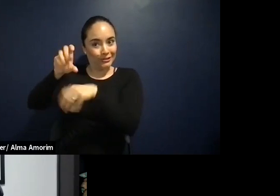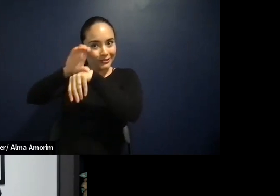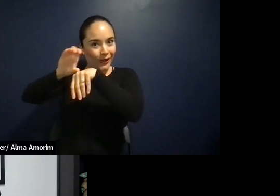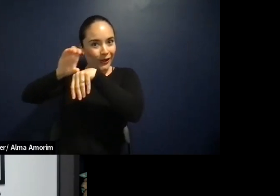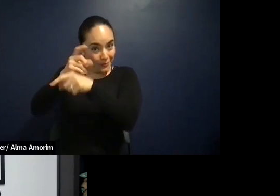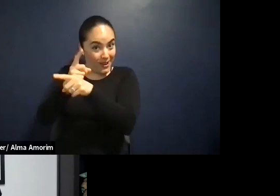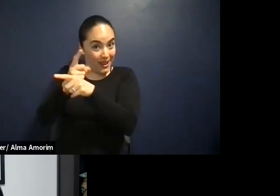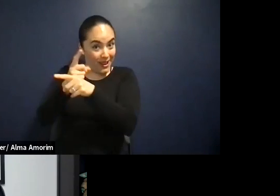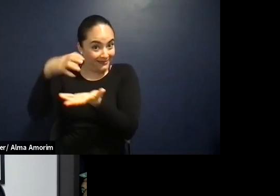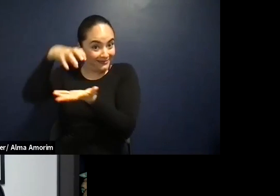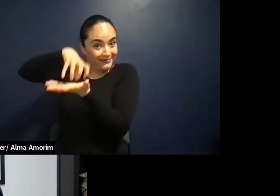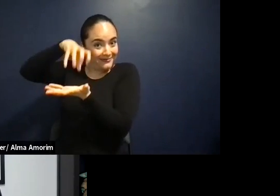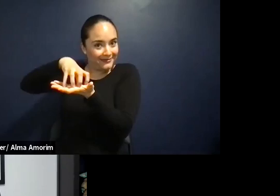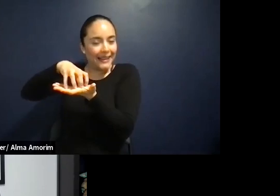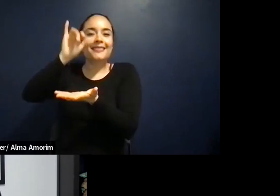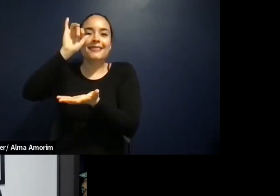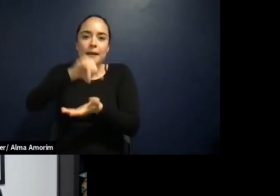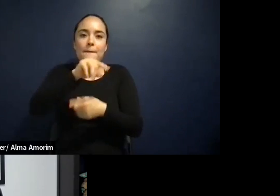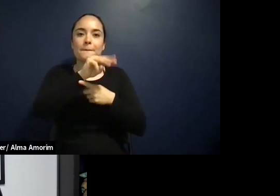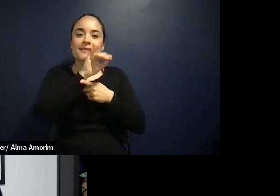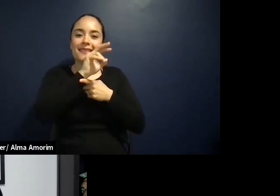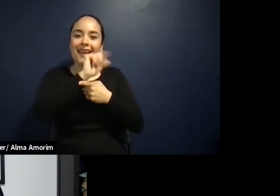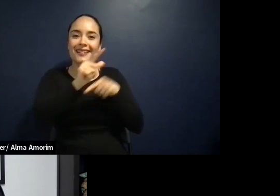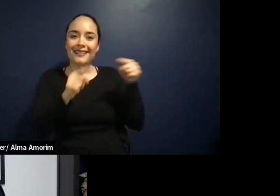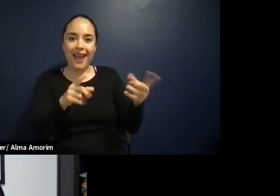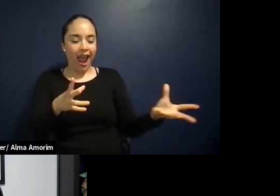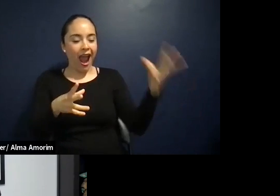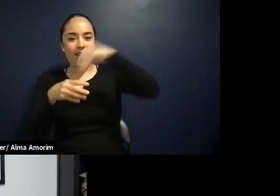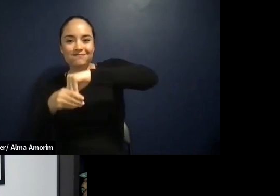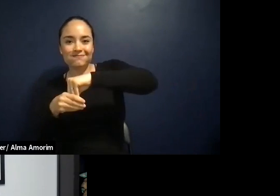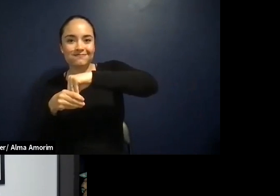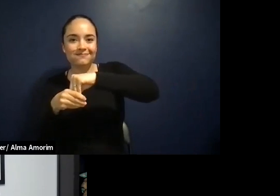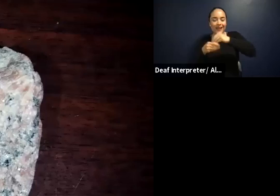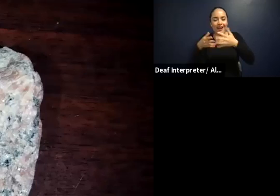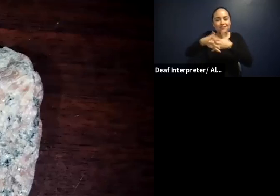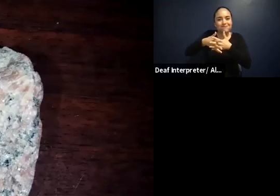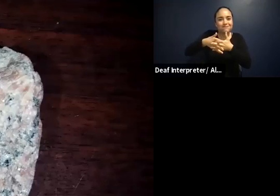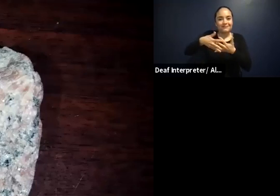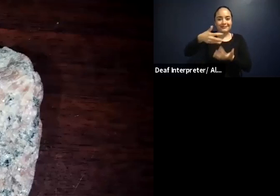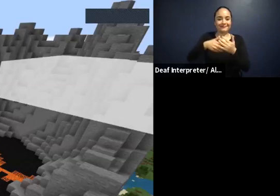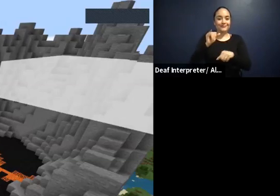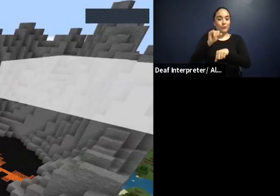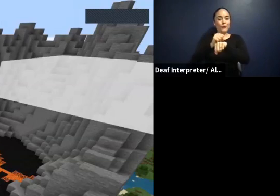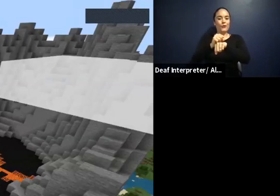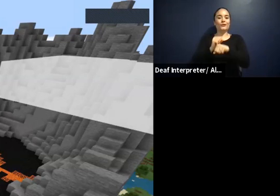Awesome all right so let's talk about some different kinds of rocks maybe. So let's